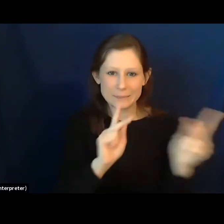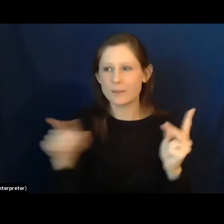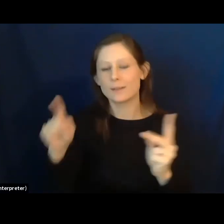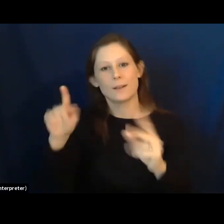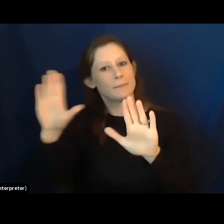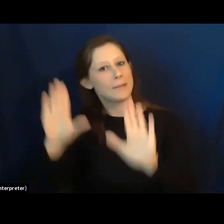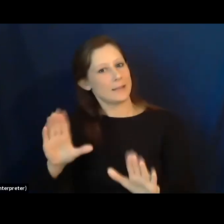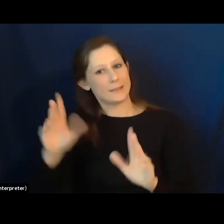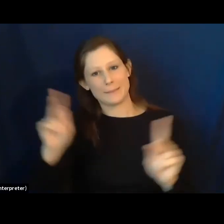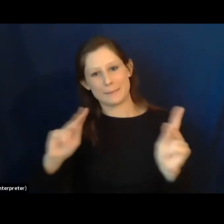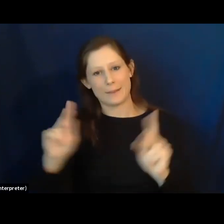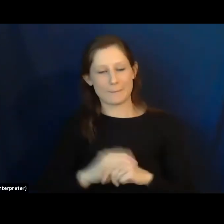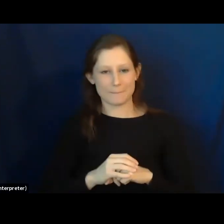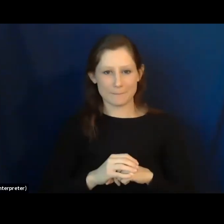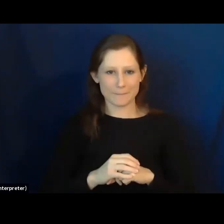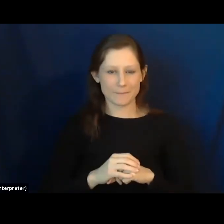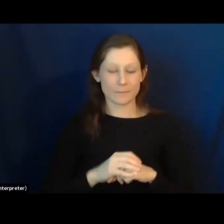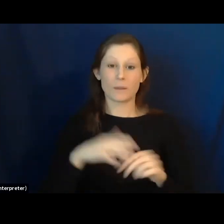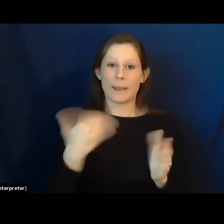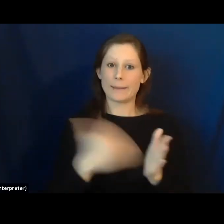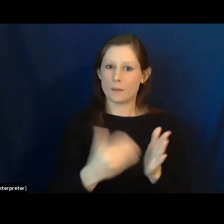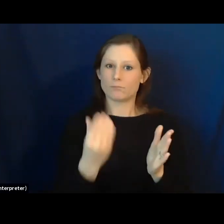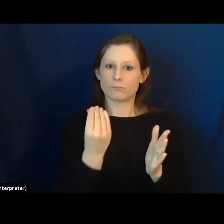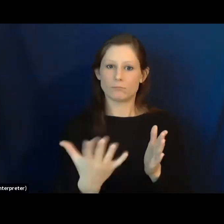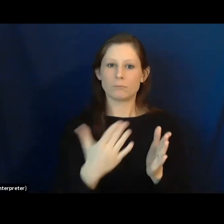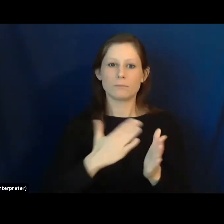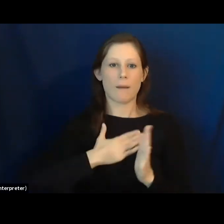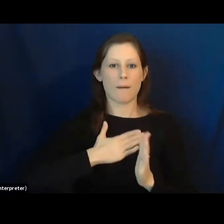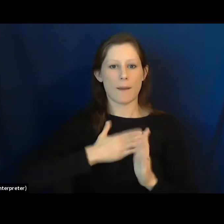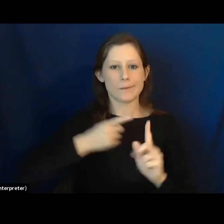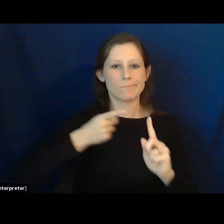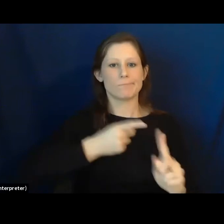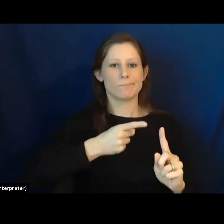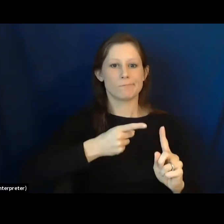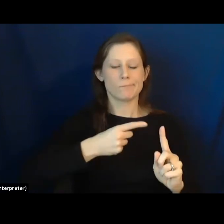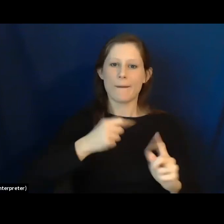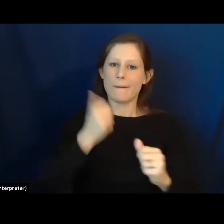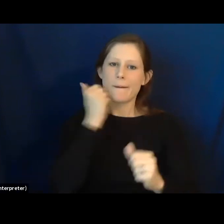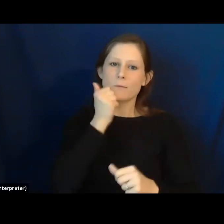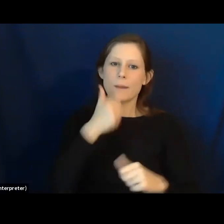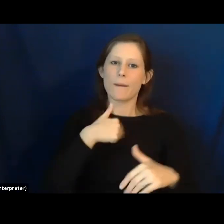But again, my main mission when I come in every day is just to make sure that everyone